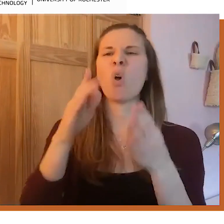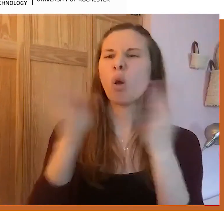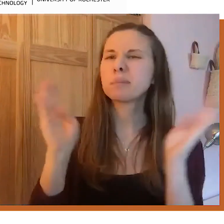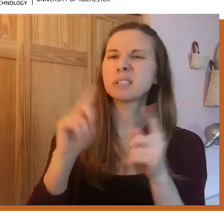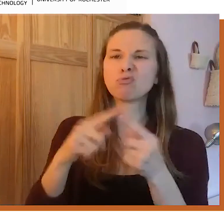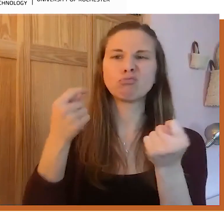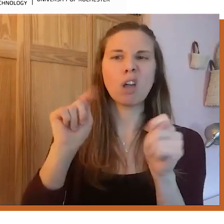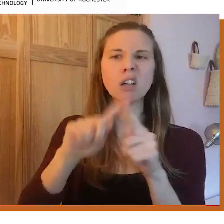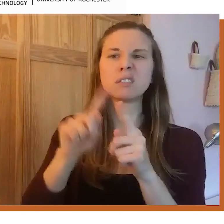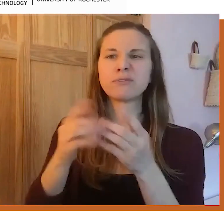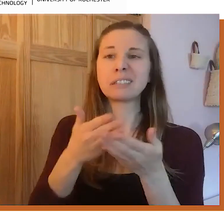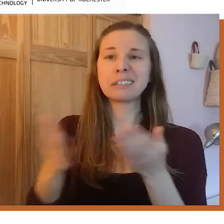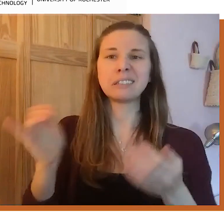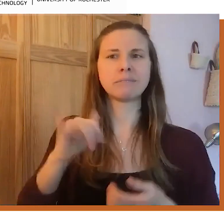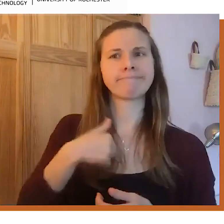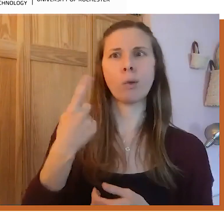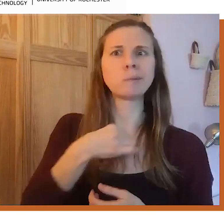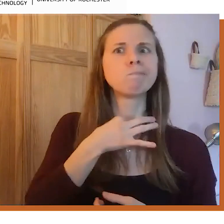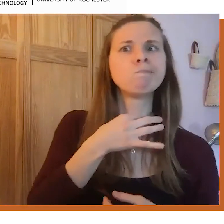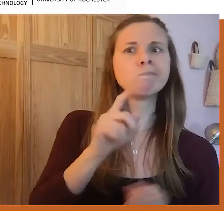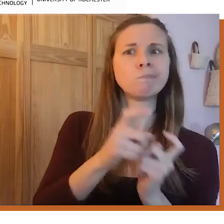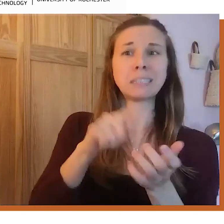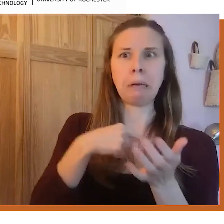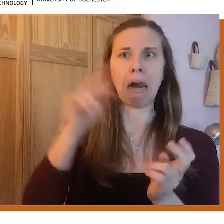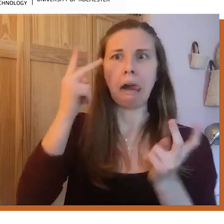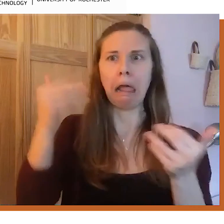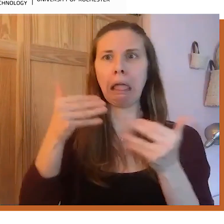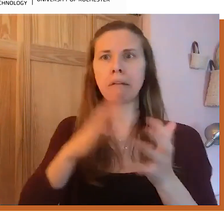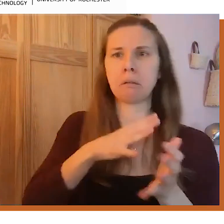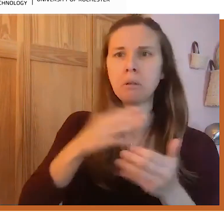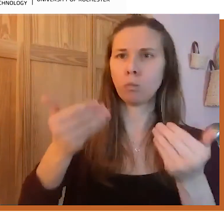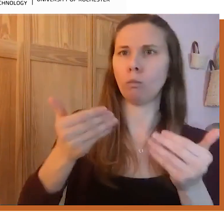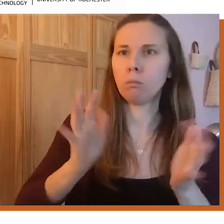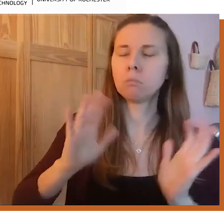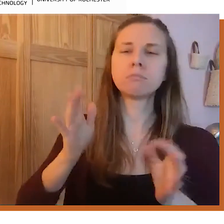The first is to be open to trying different things. I'm always curious, and I'm always excited